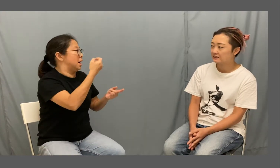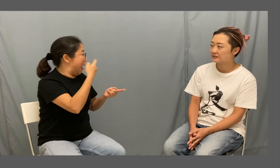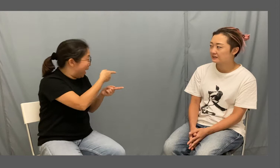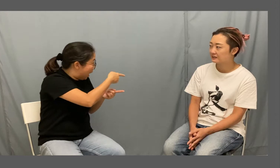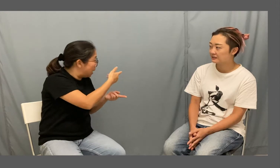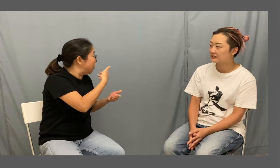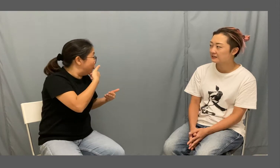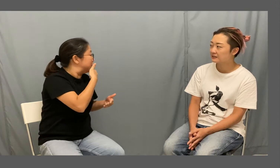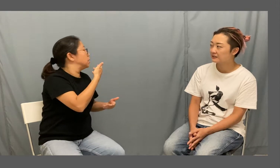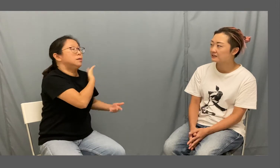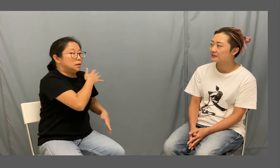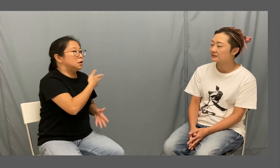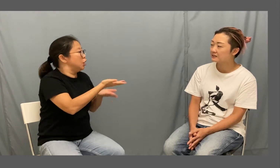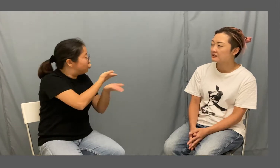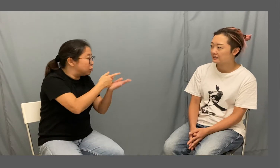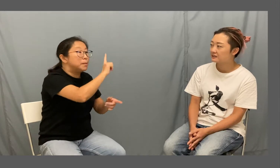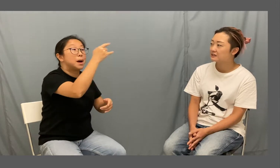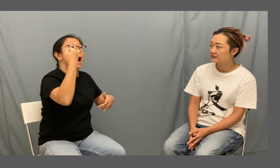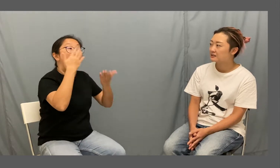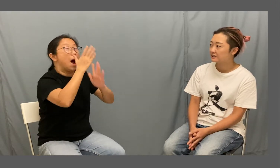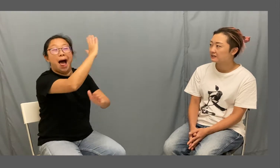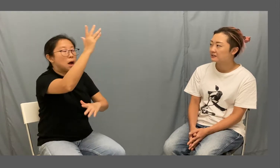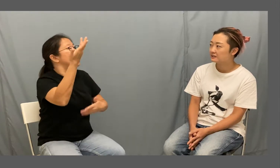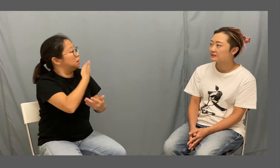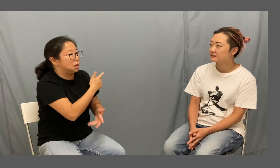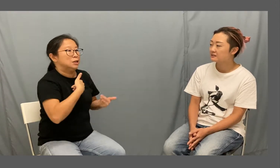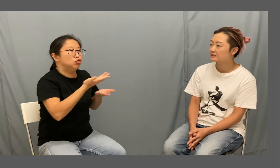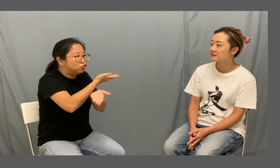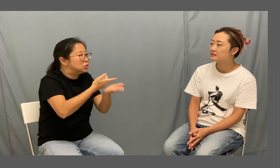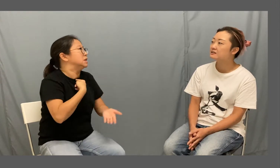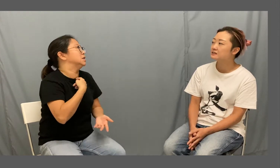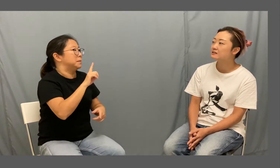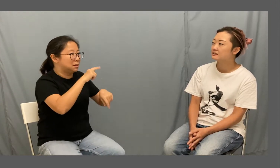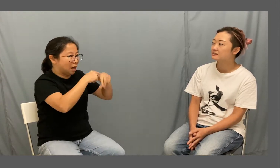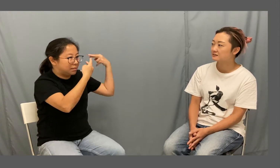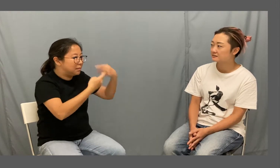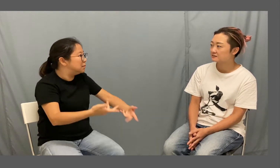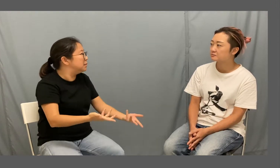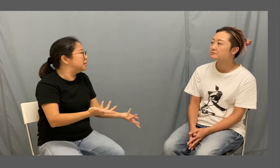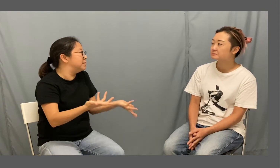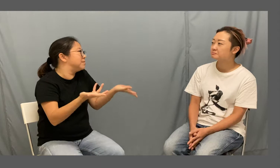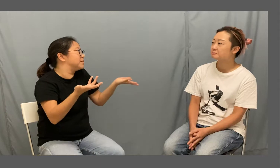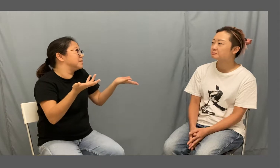Interpreters should socialize with Deaf people of all age Sign language develops from generations to generations too